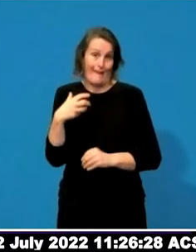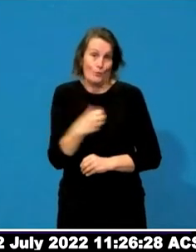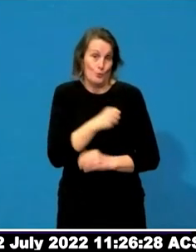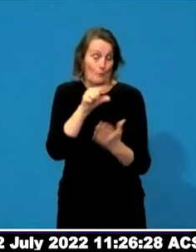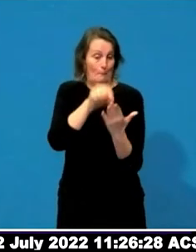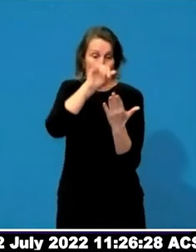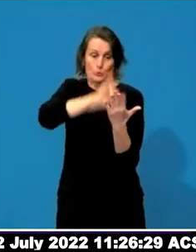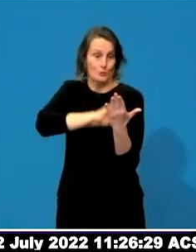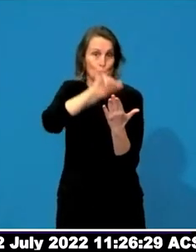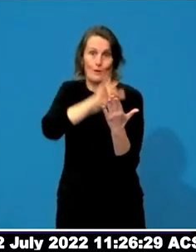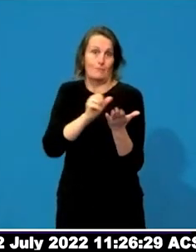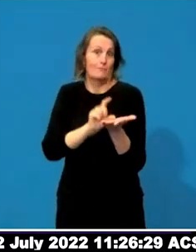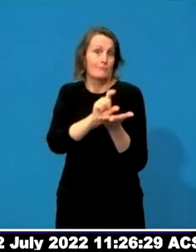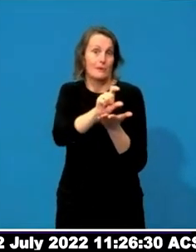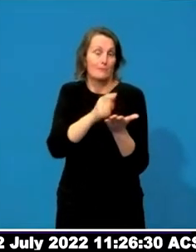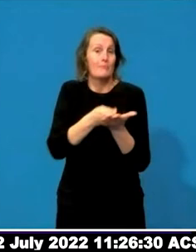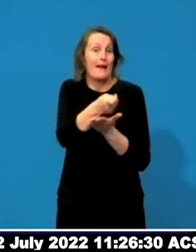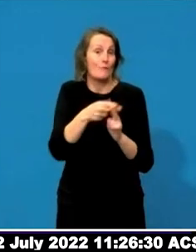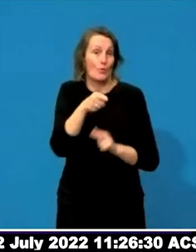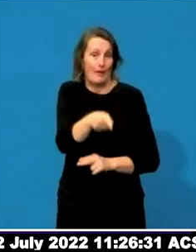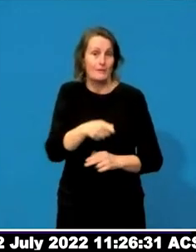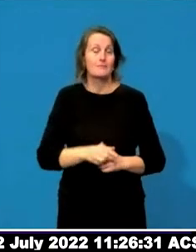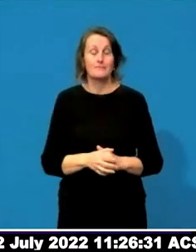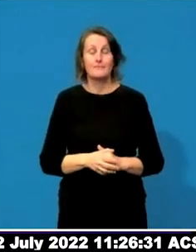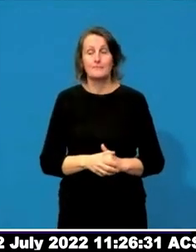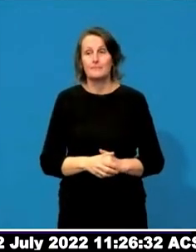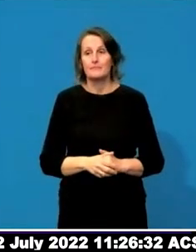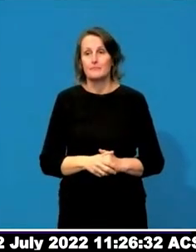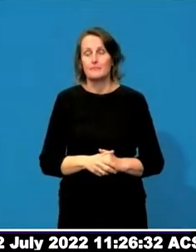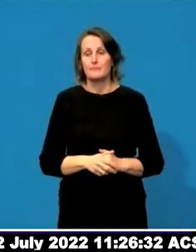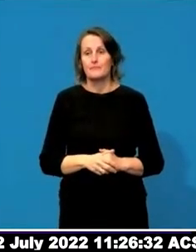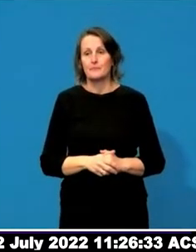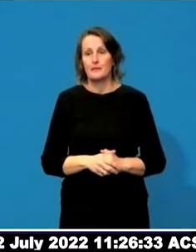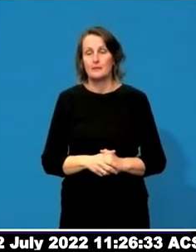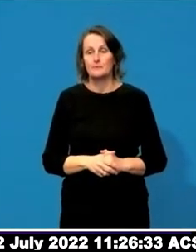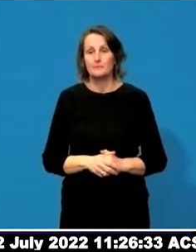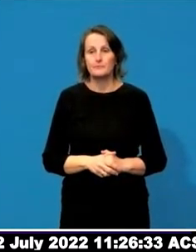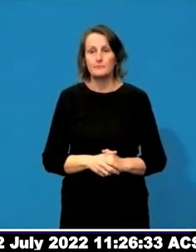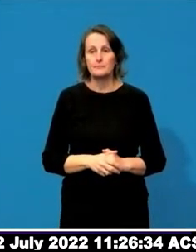And I think the key message in terms of the cultural advisors and brokers